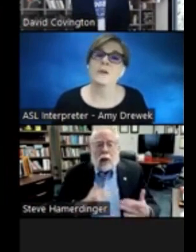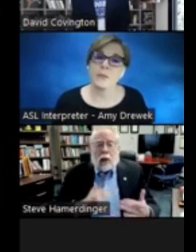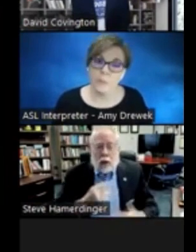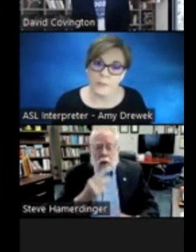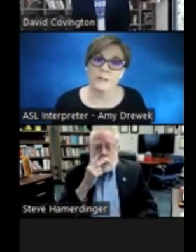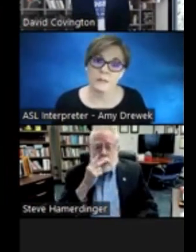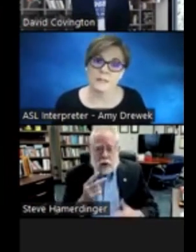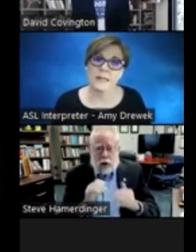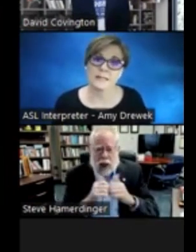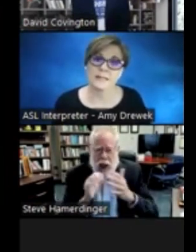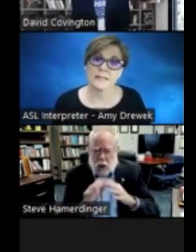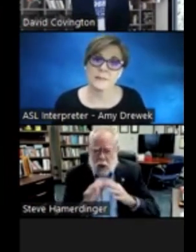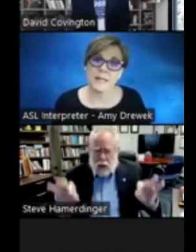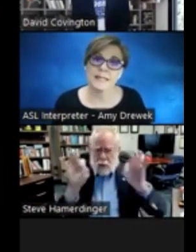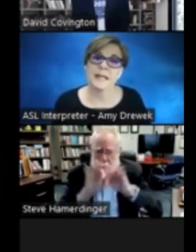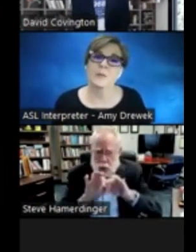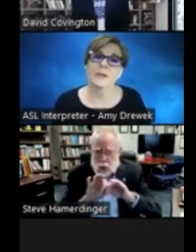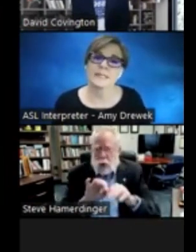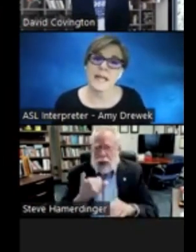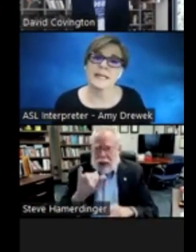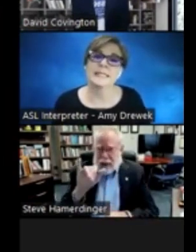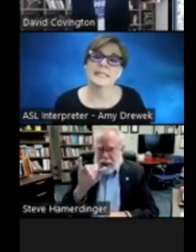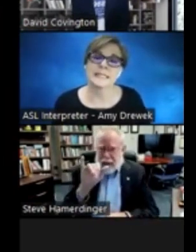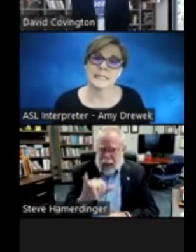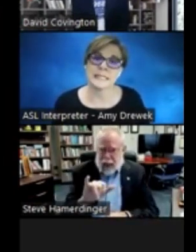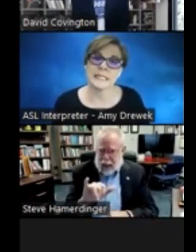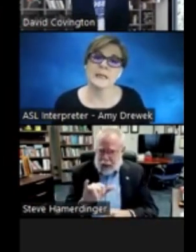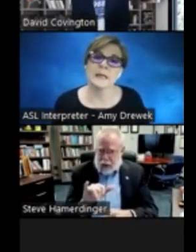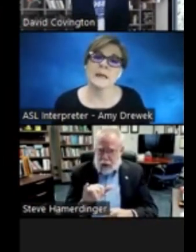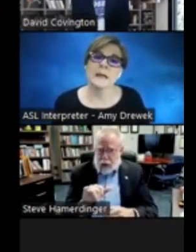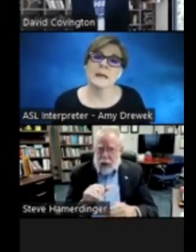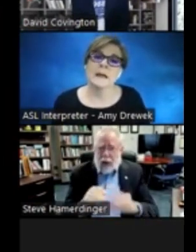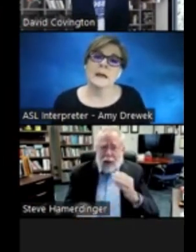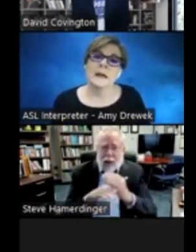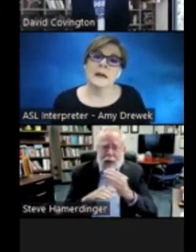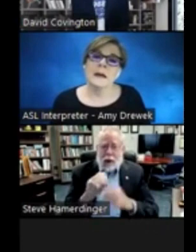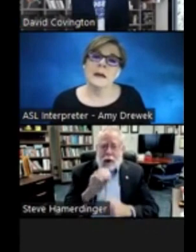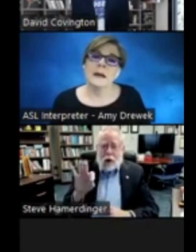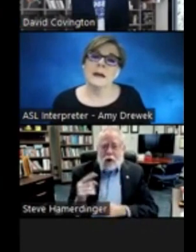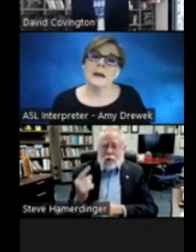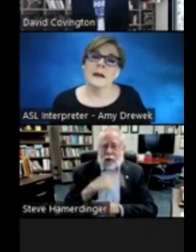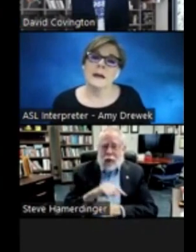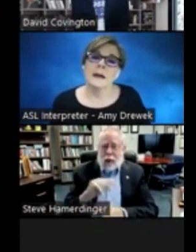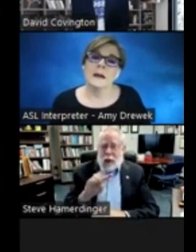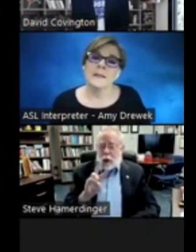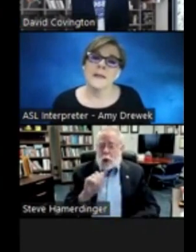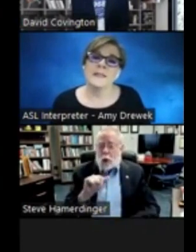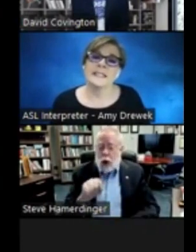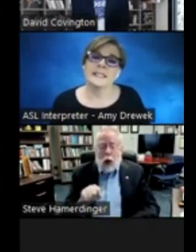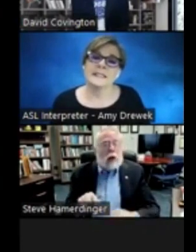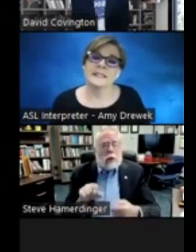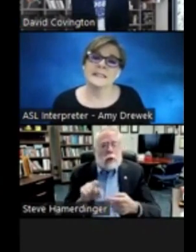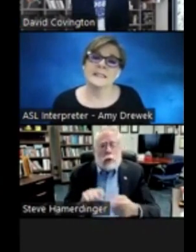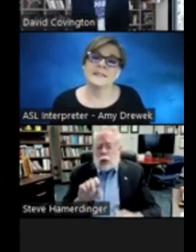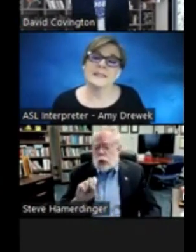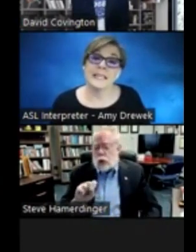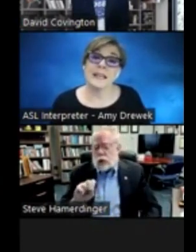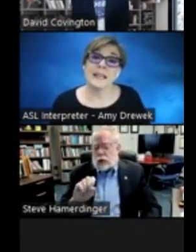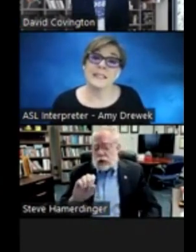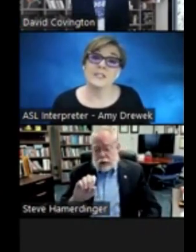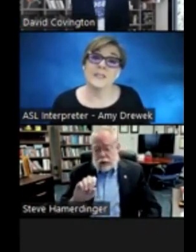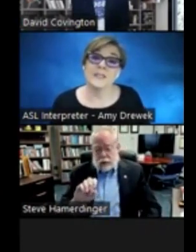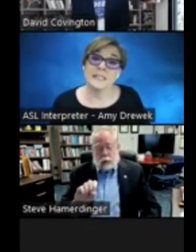WE THRILLED THIS IS IN PLACE AND WE ARE EXCITED TO SEE THE ADDITION OF THE